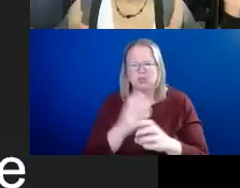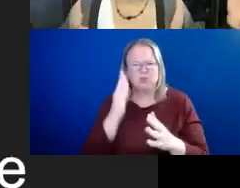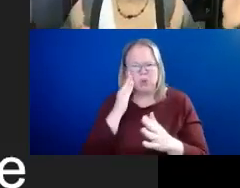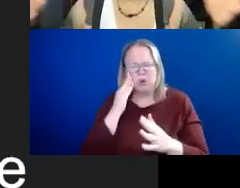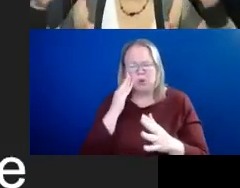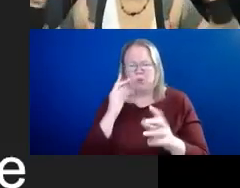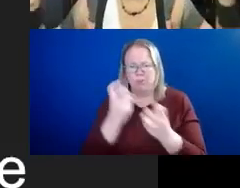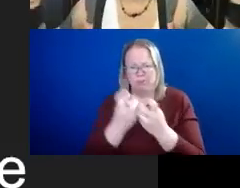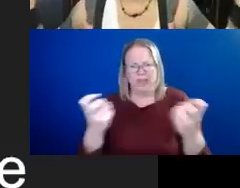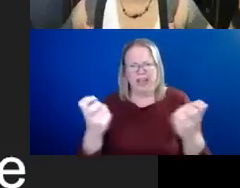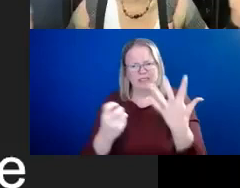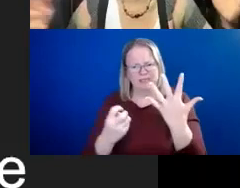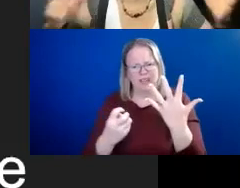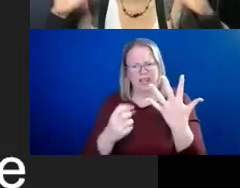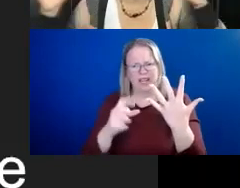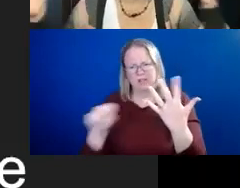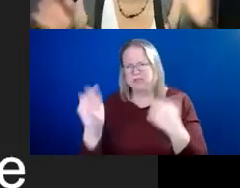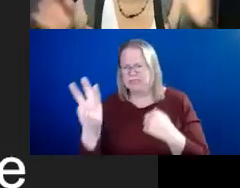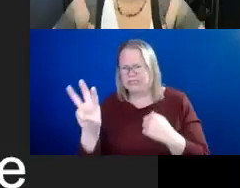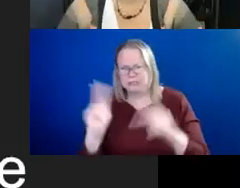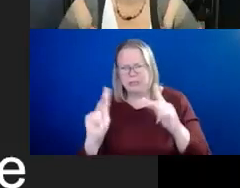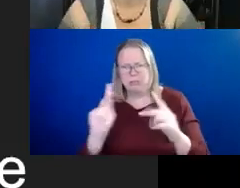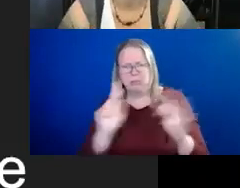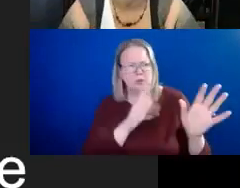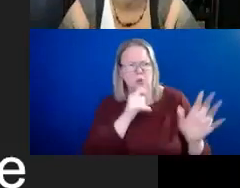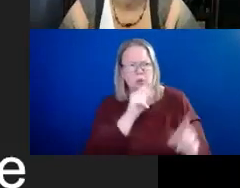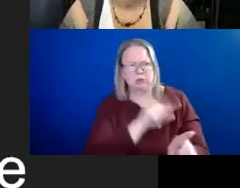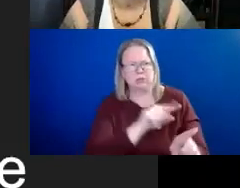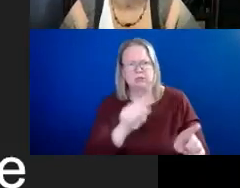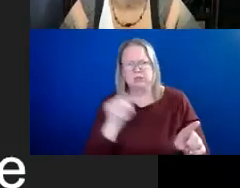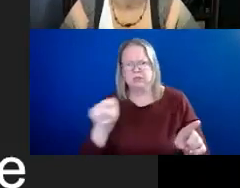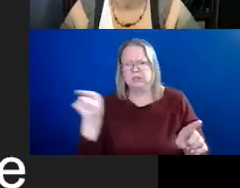13:22:57 of five or six people of who everybody is. So saying,